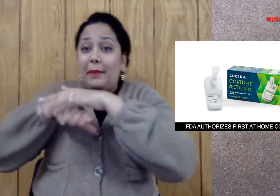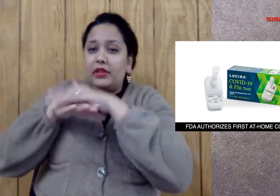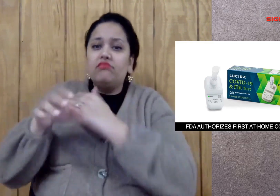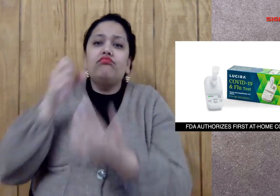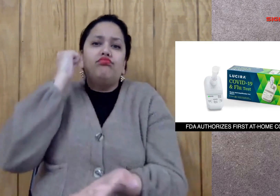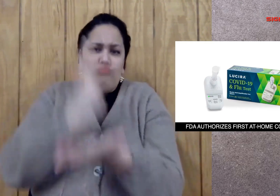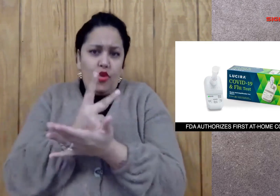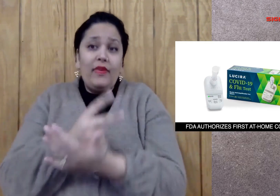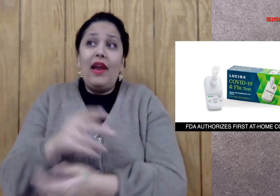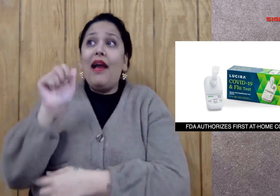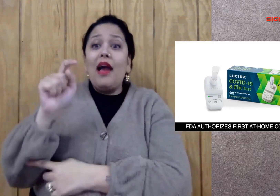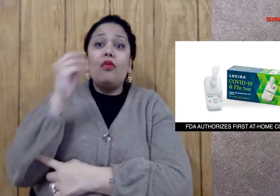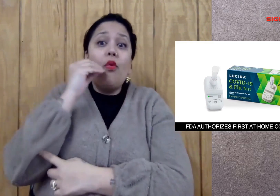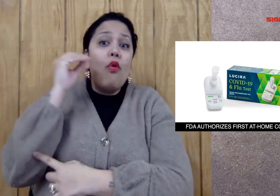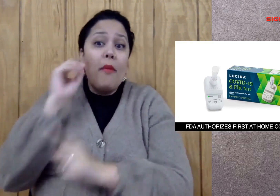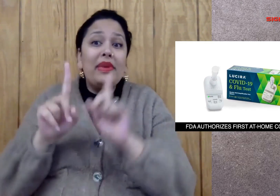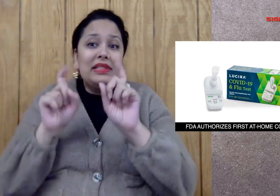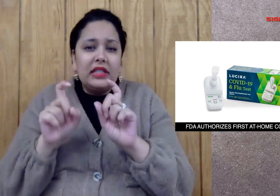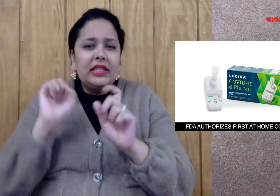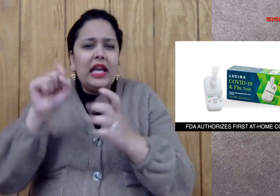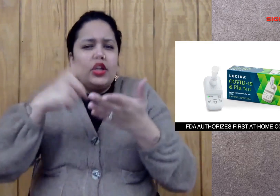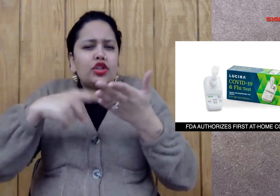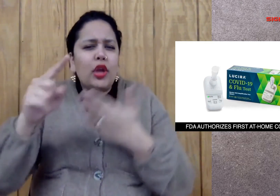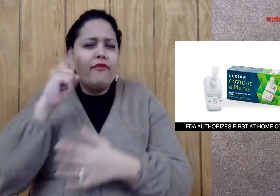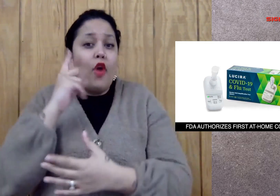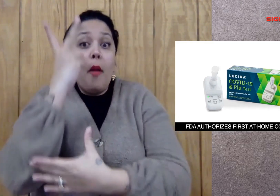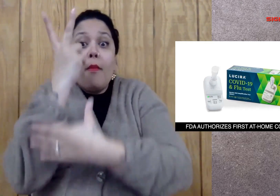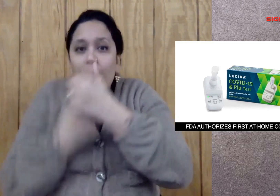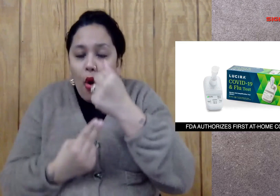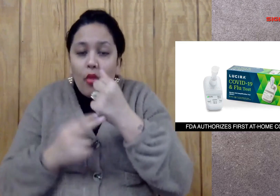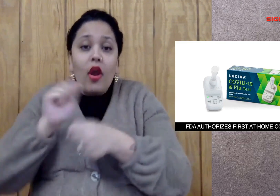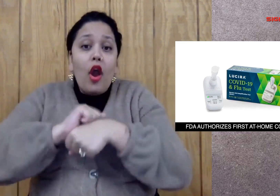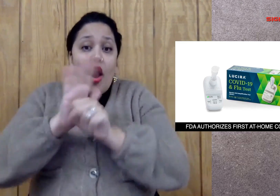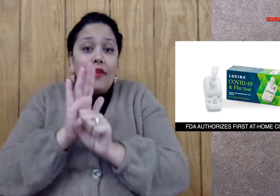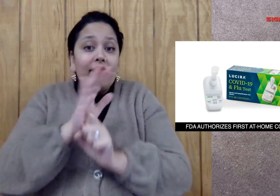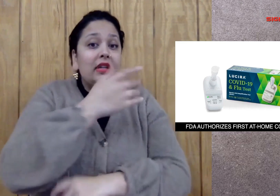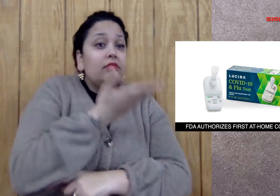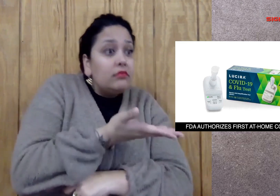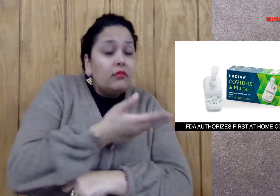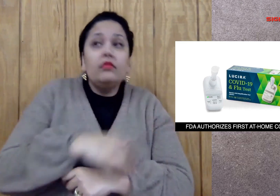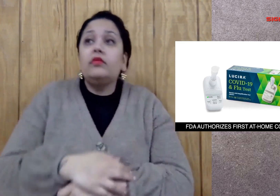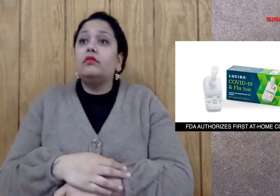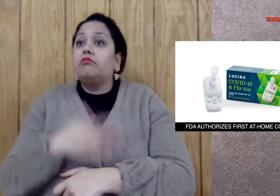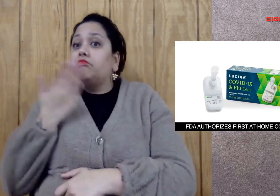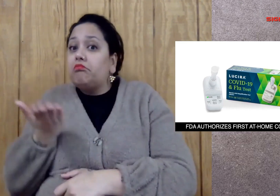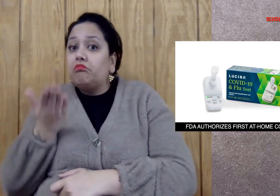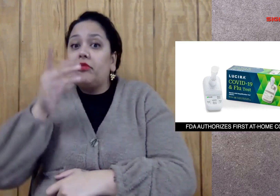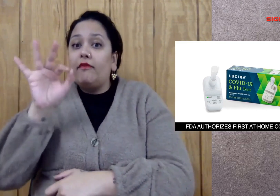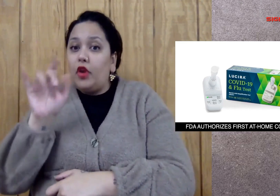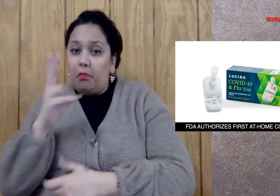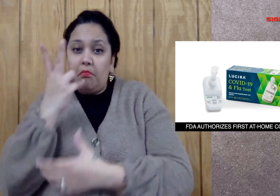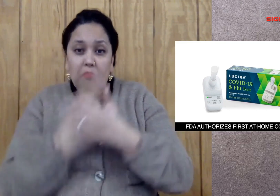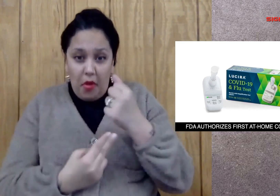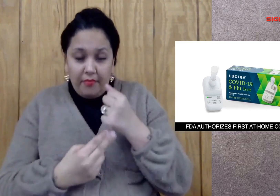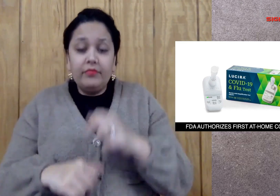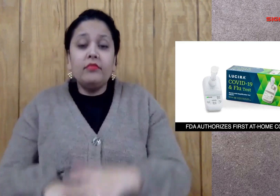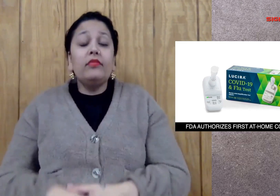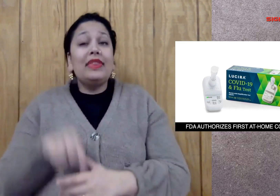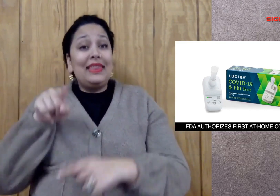The Food and Drug Administration has approved an at-home test that can check for both covid-19 and the flu.